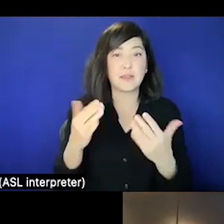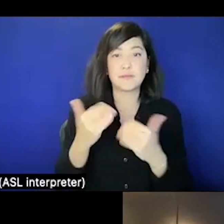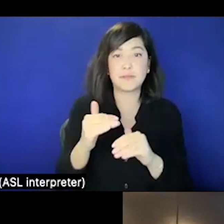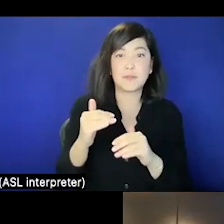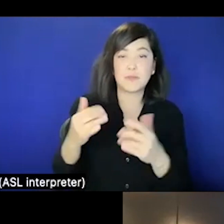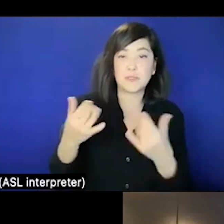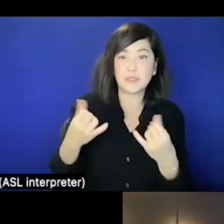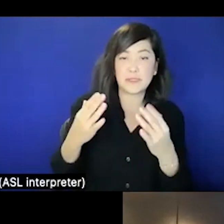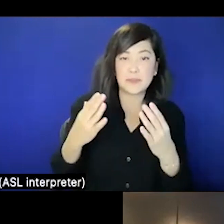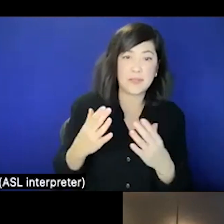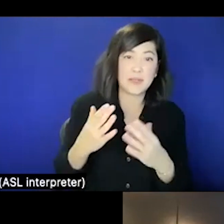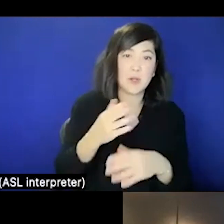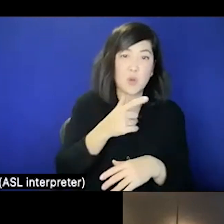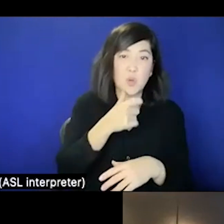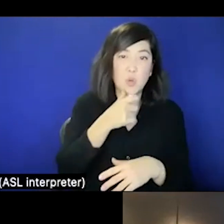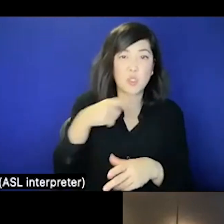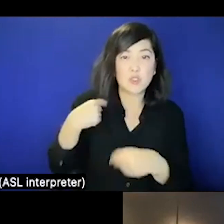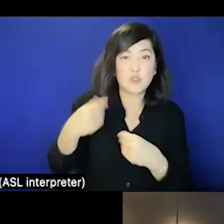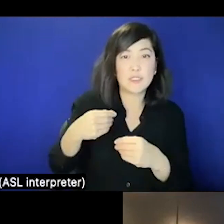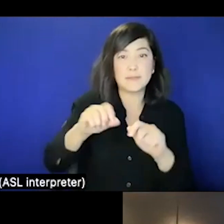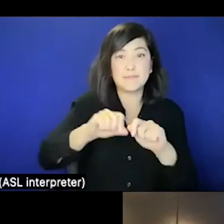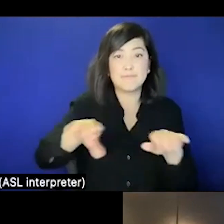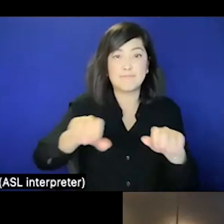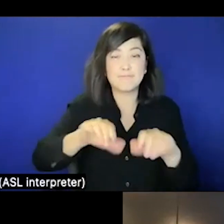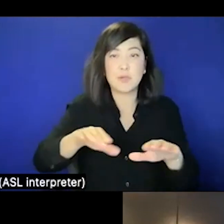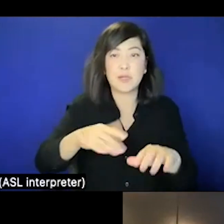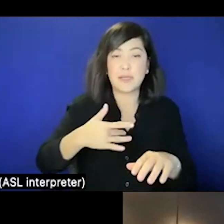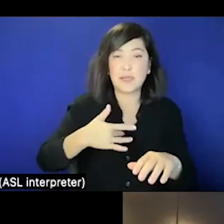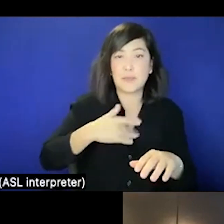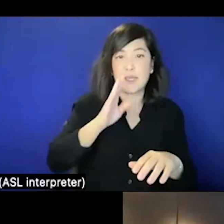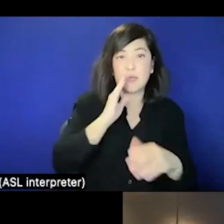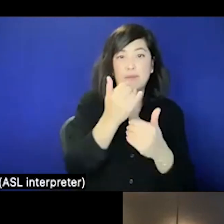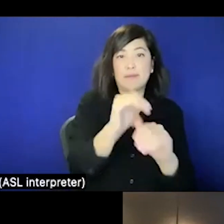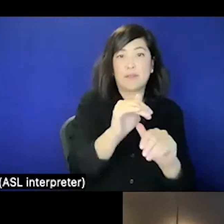and the gatekeeping that creates limitations for small press access. Is there a way to